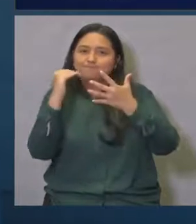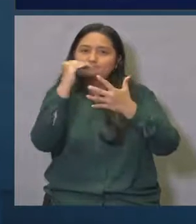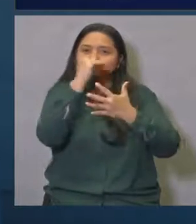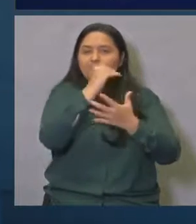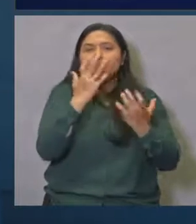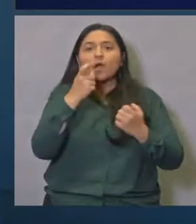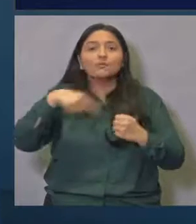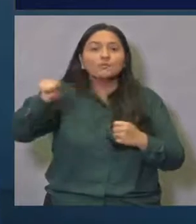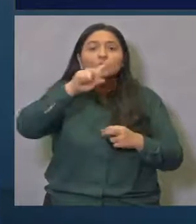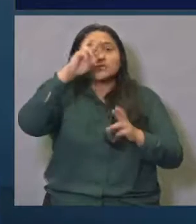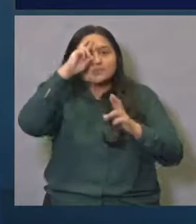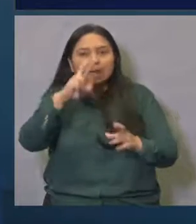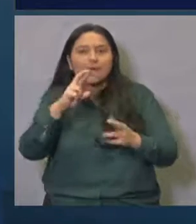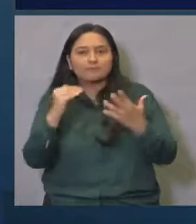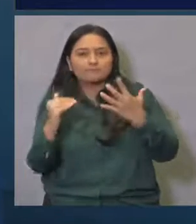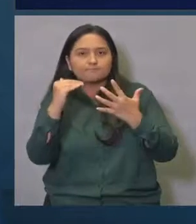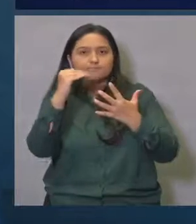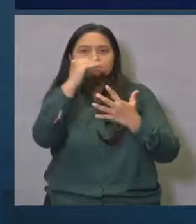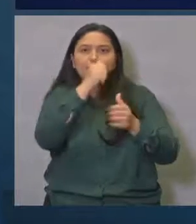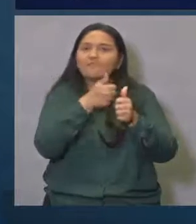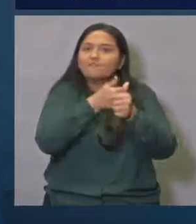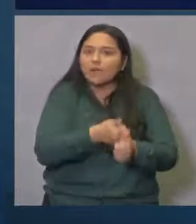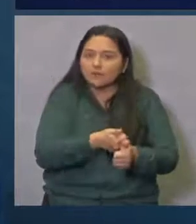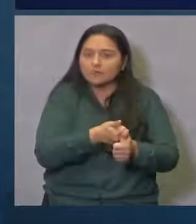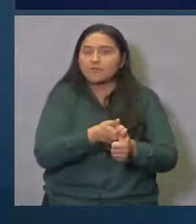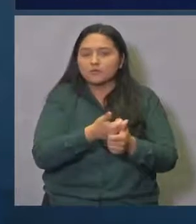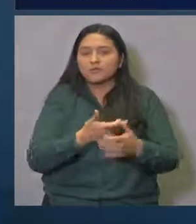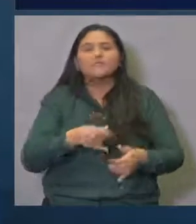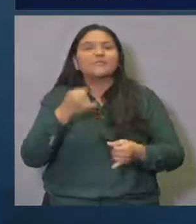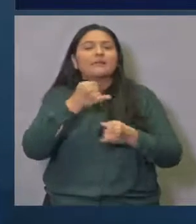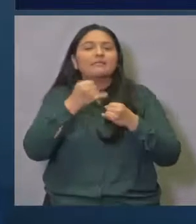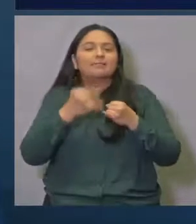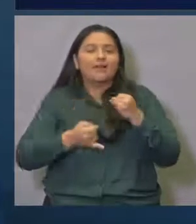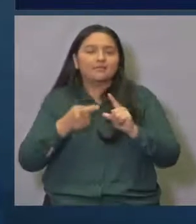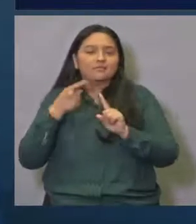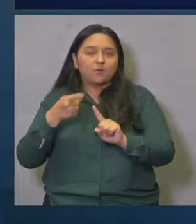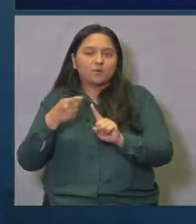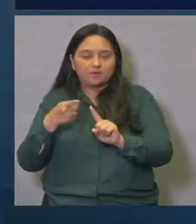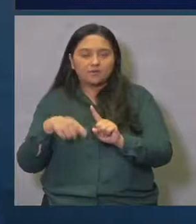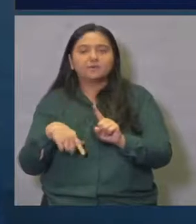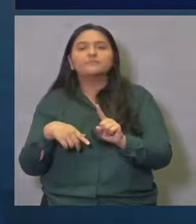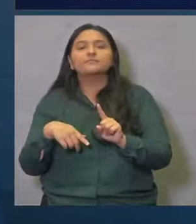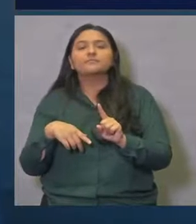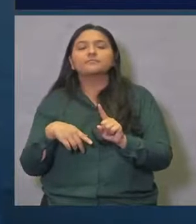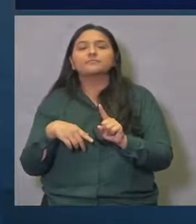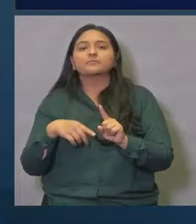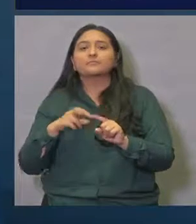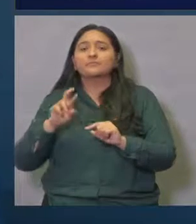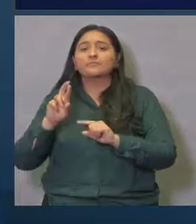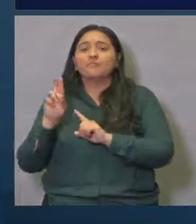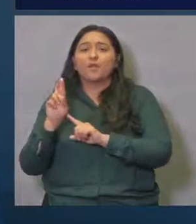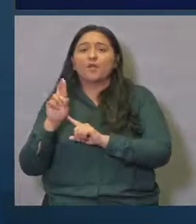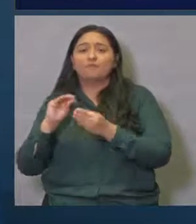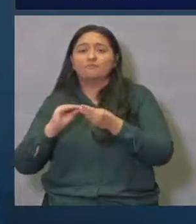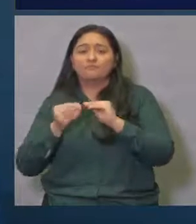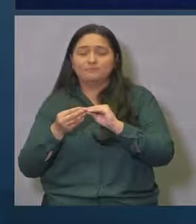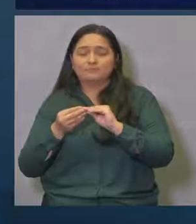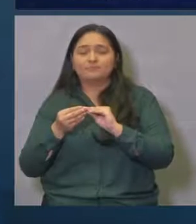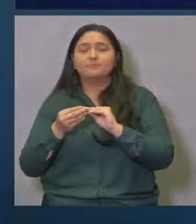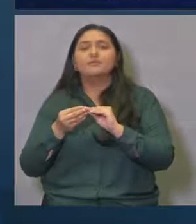WE ASK PEOPLE TO RESPECT THAT AND ALLOW THOSE MORE